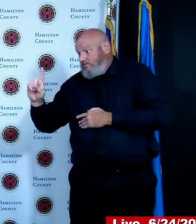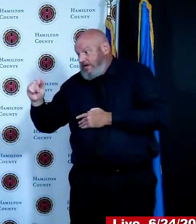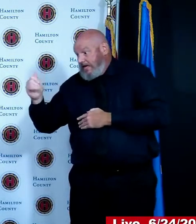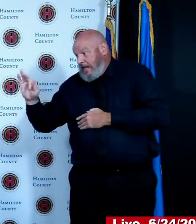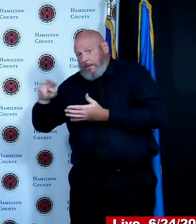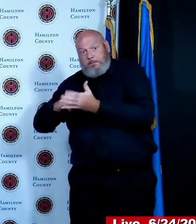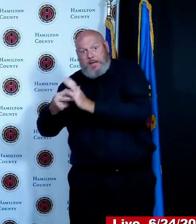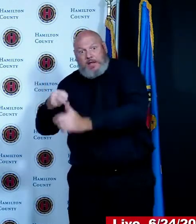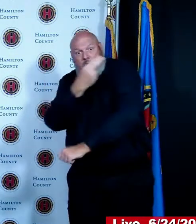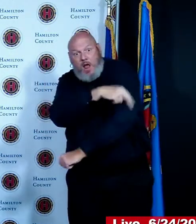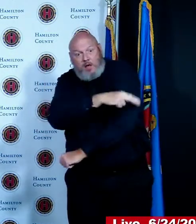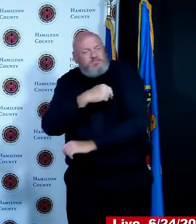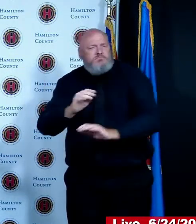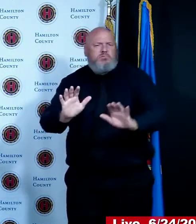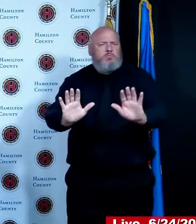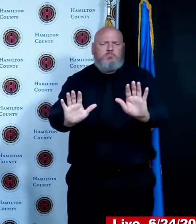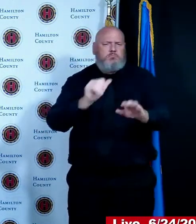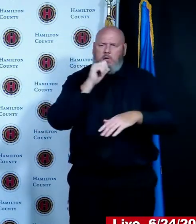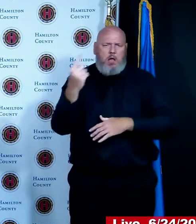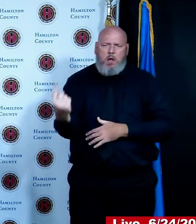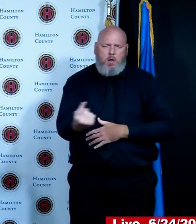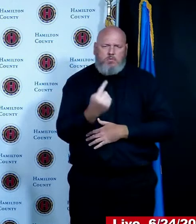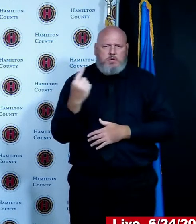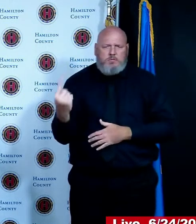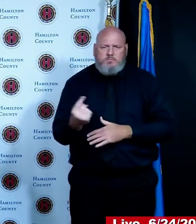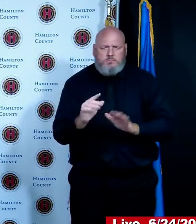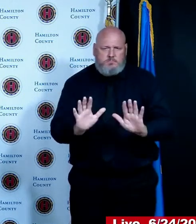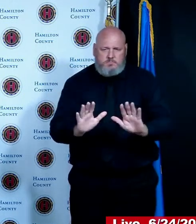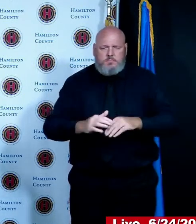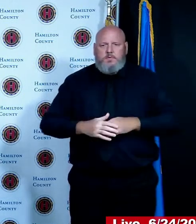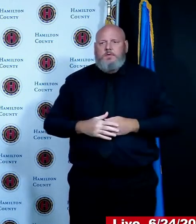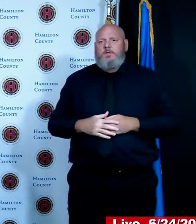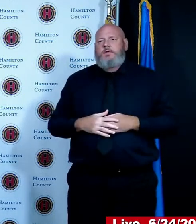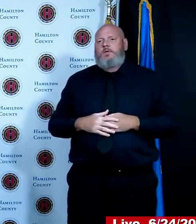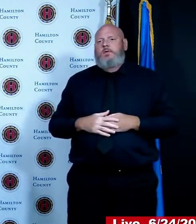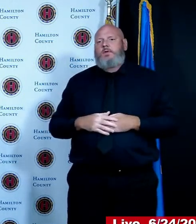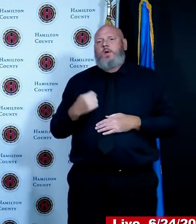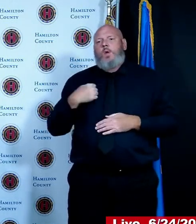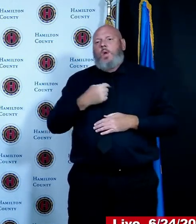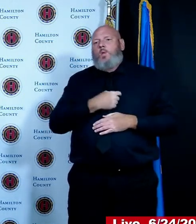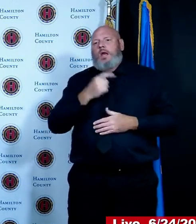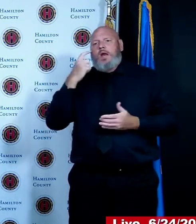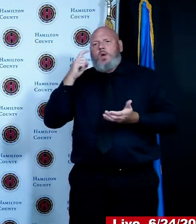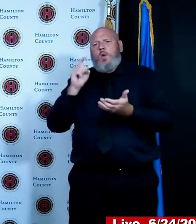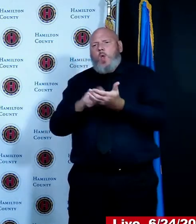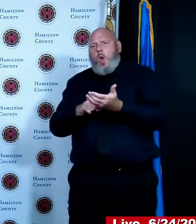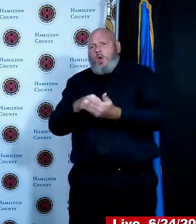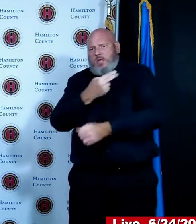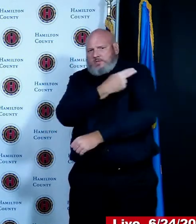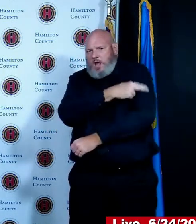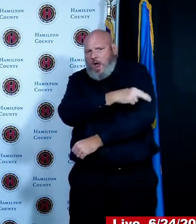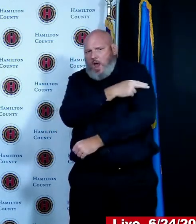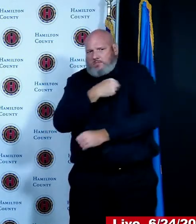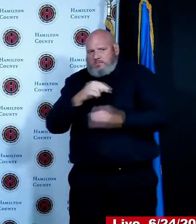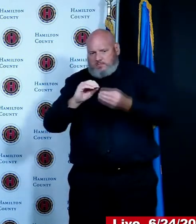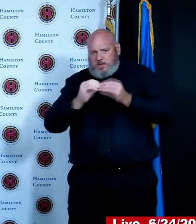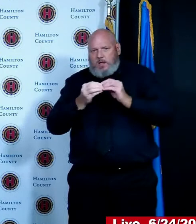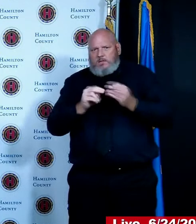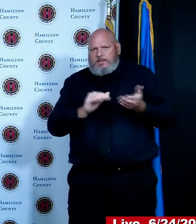three zip codes identified by the governor highlighted there the yellow dots are merely just a representation to help you see which zip codes they don't